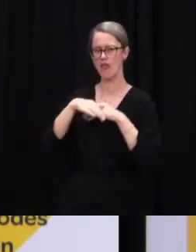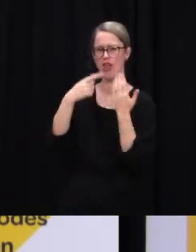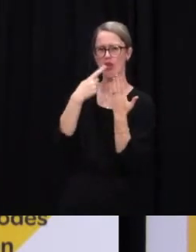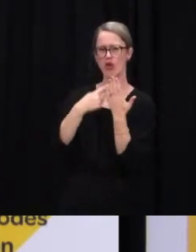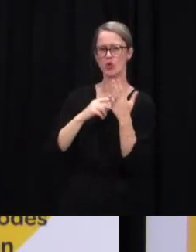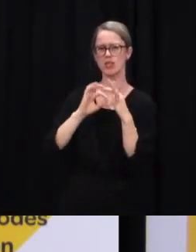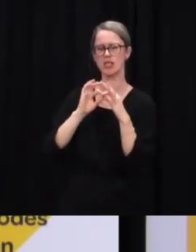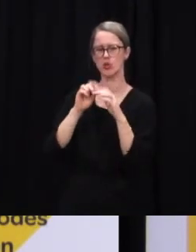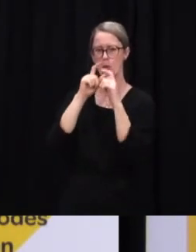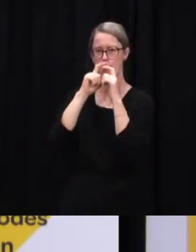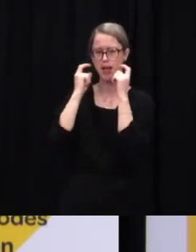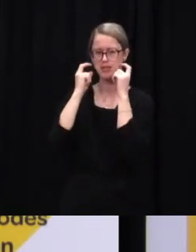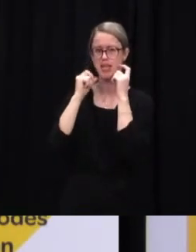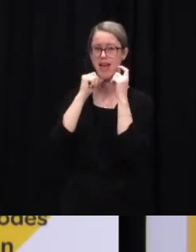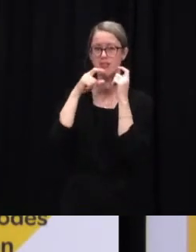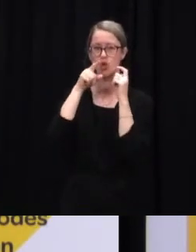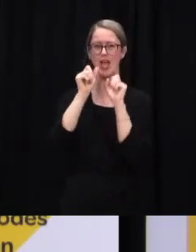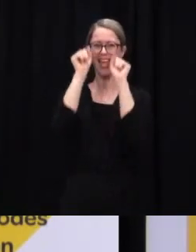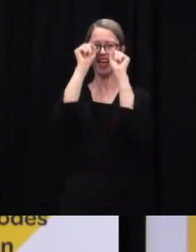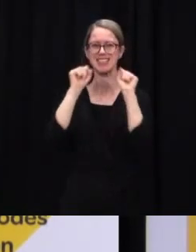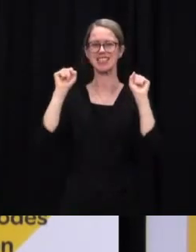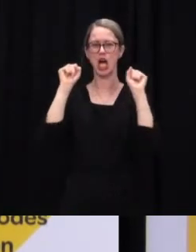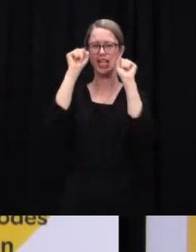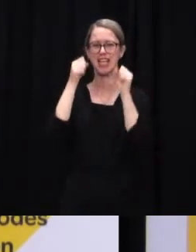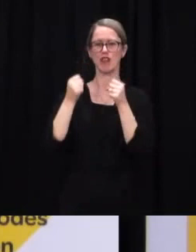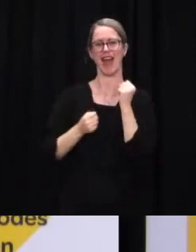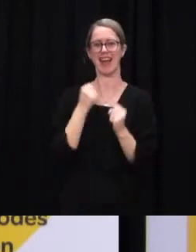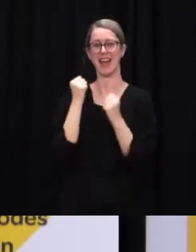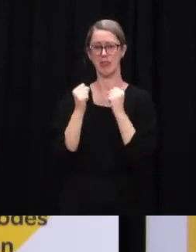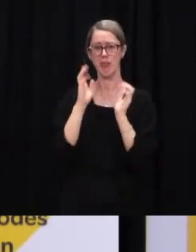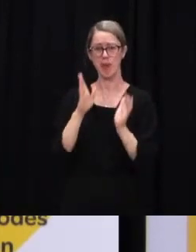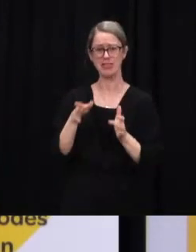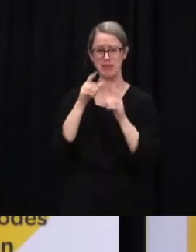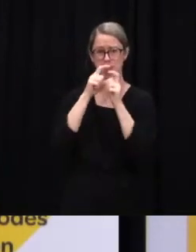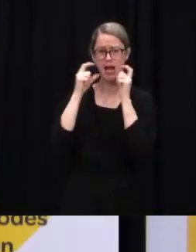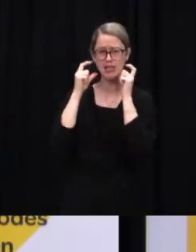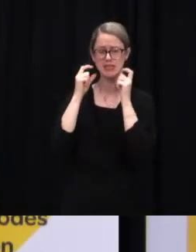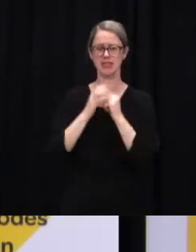housed. So that's good news. can you clarify